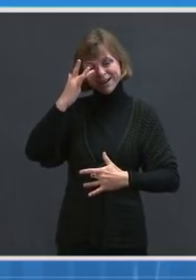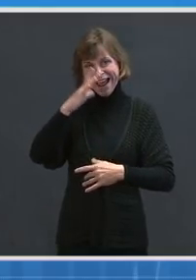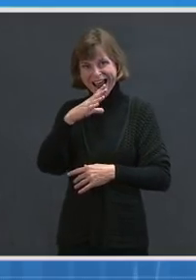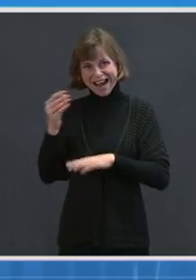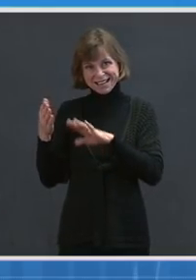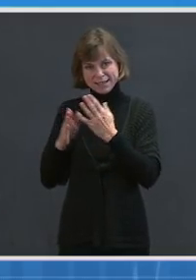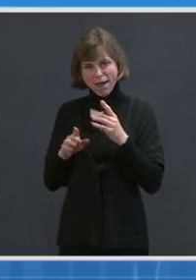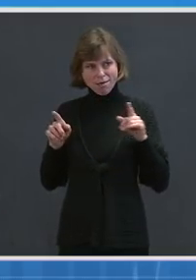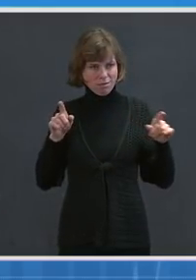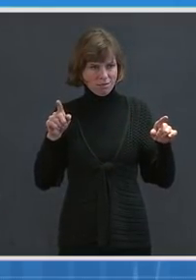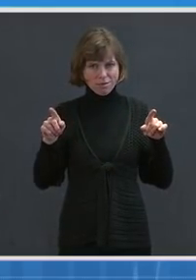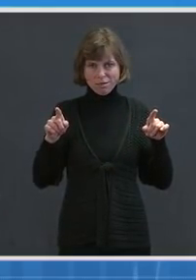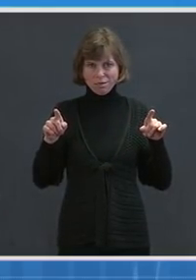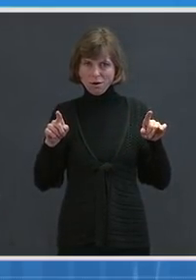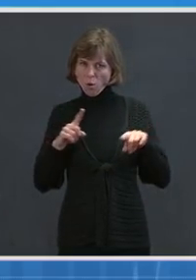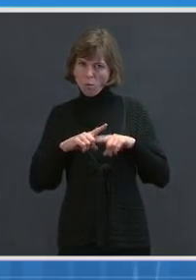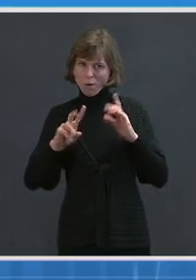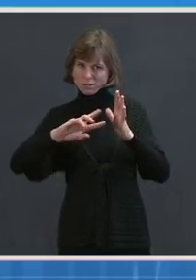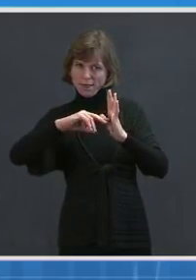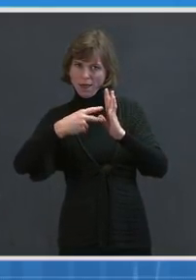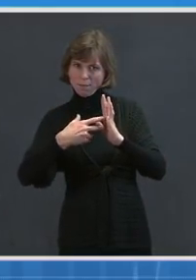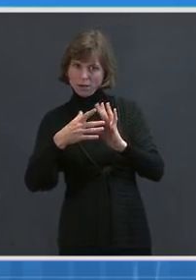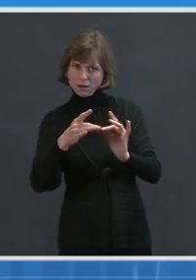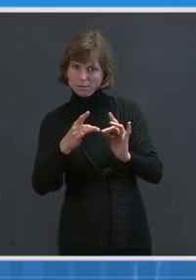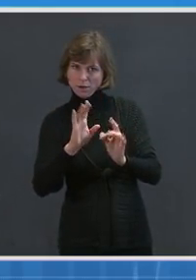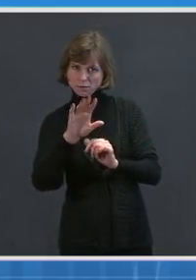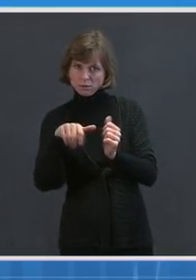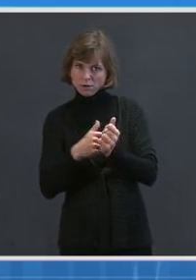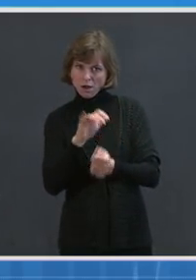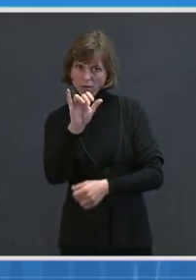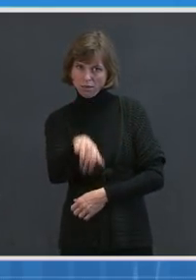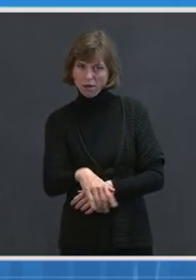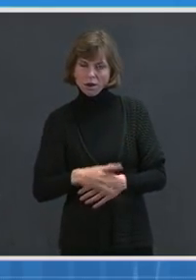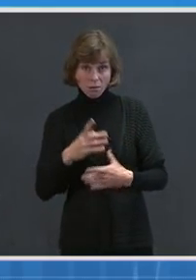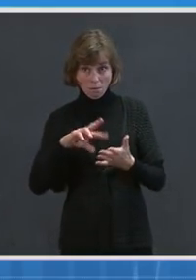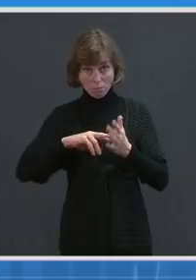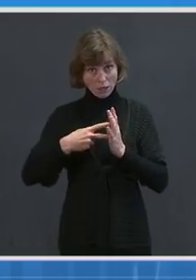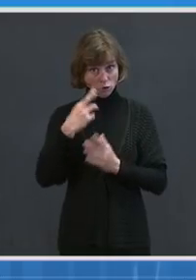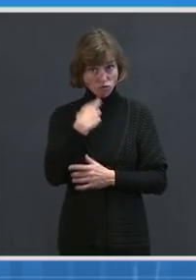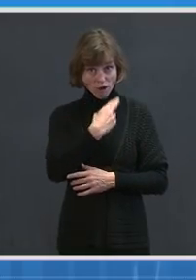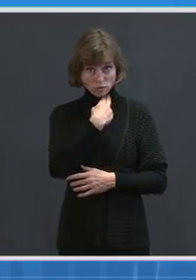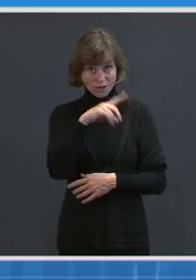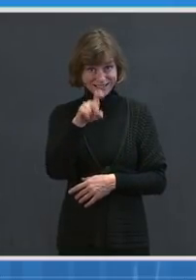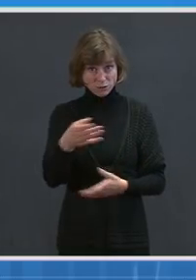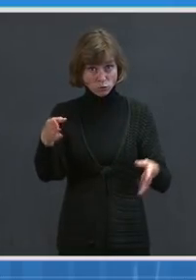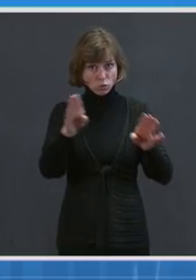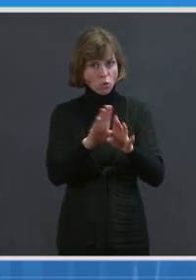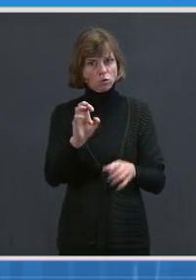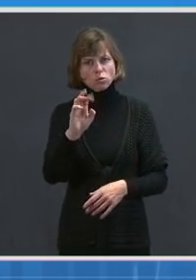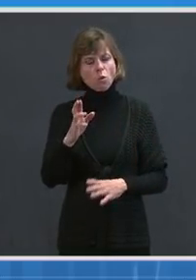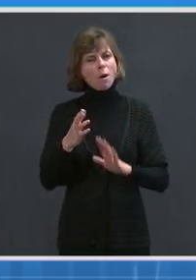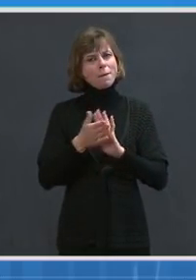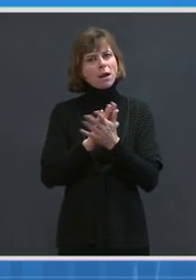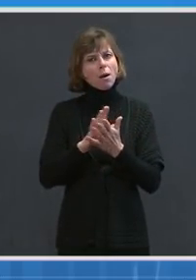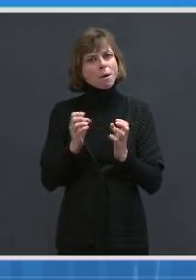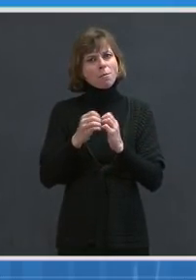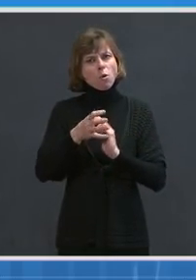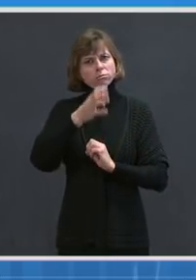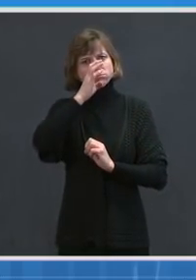And does this mean that restaurants should close down, or does there just need to be more vigilance? And then just as a quick follow-up: